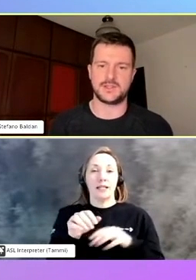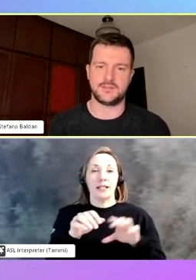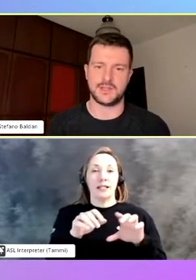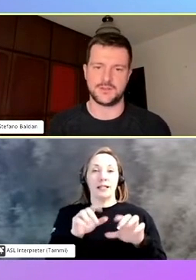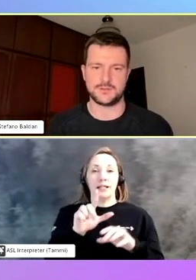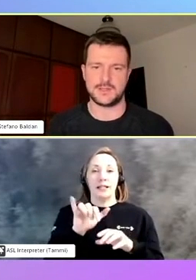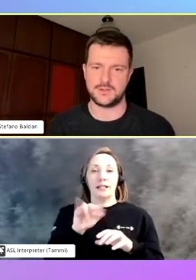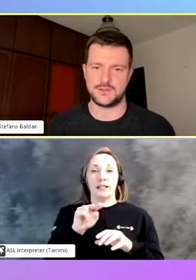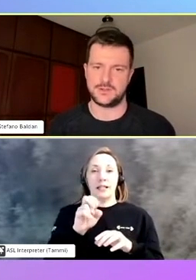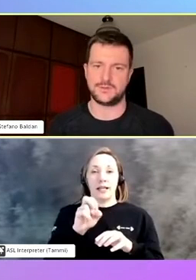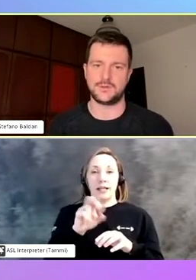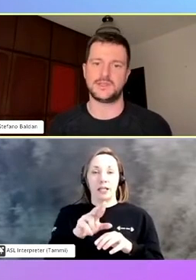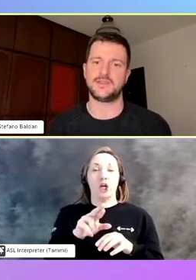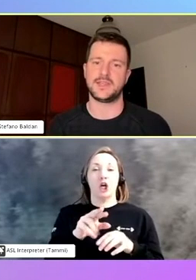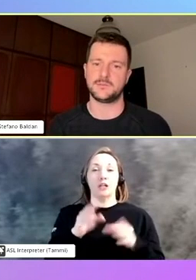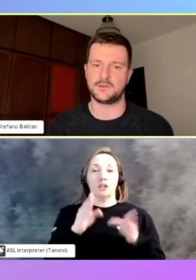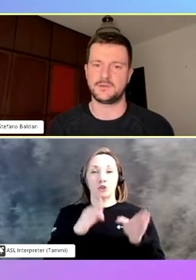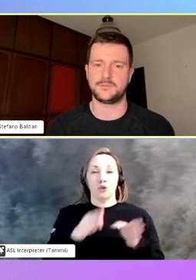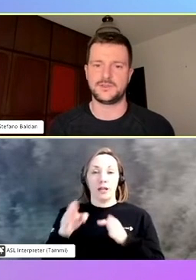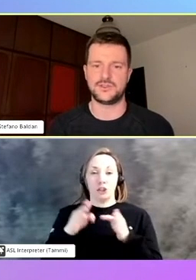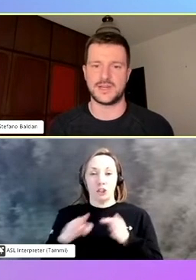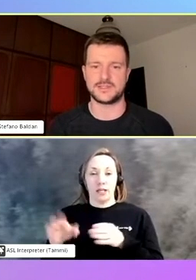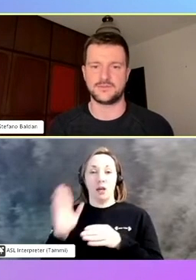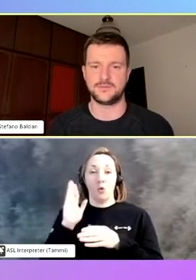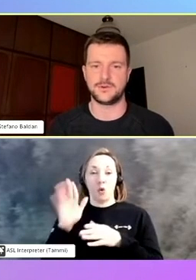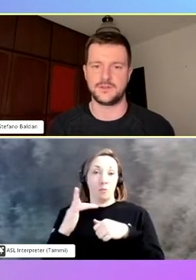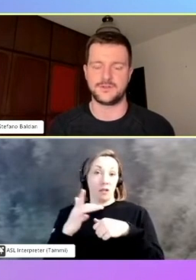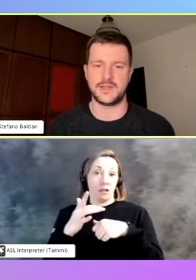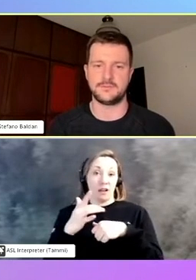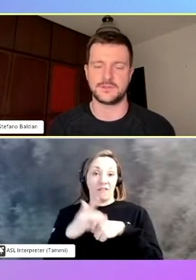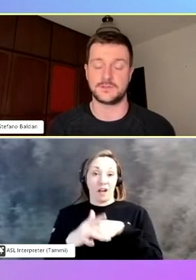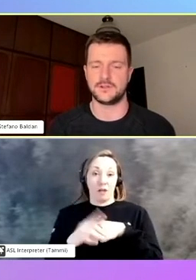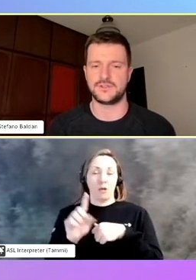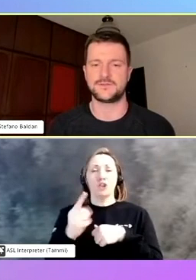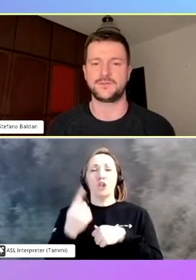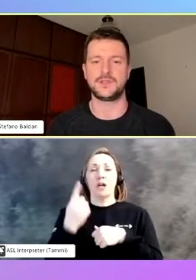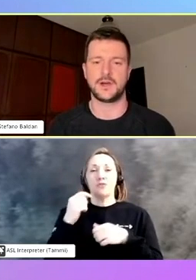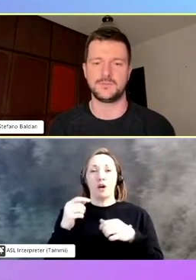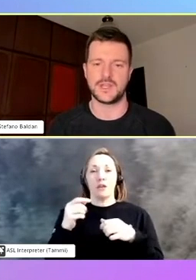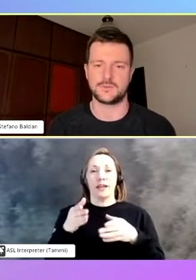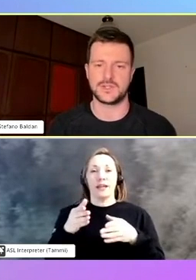I heard a lot of feedback on Twitter that collaboration tools are inherently inaccessible